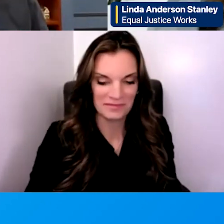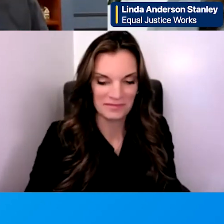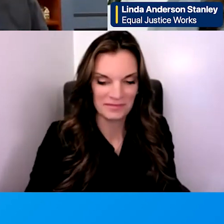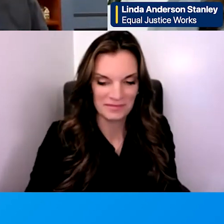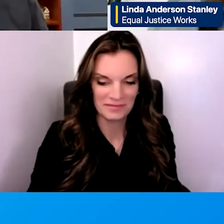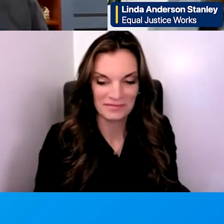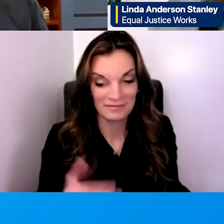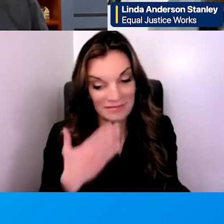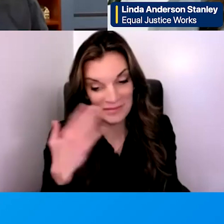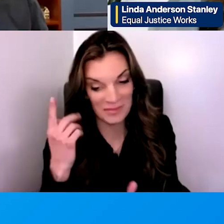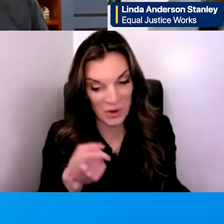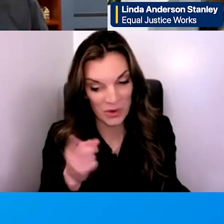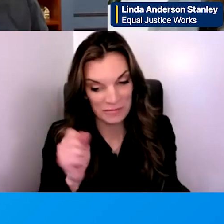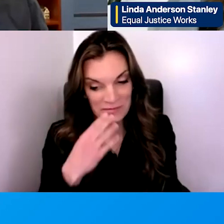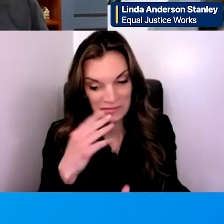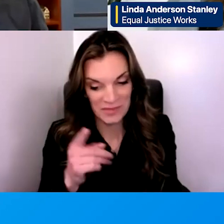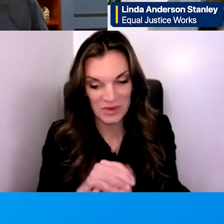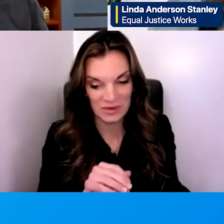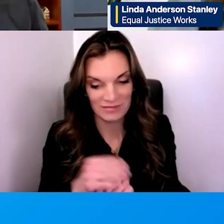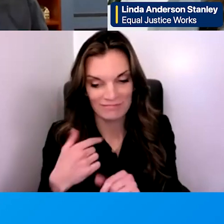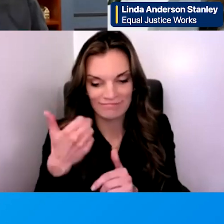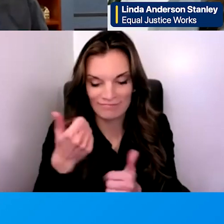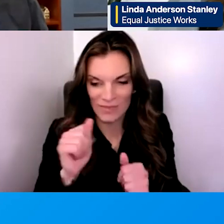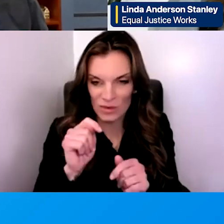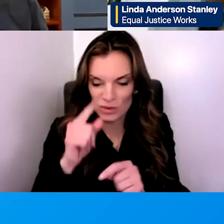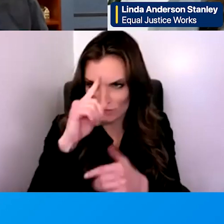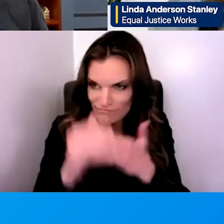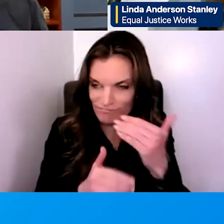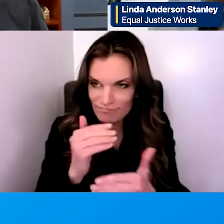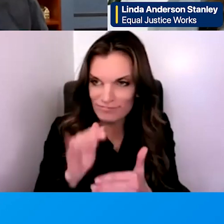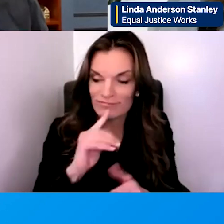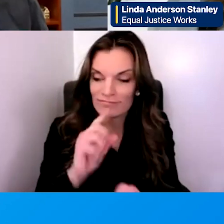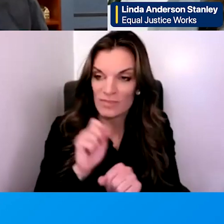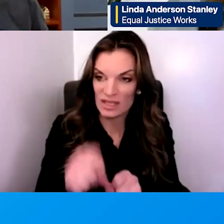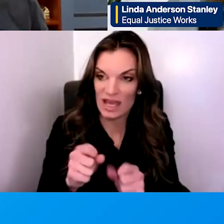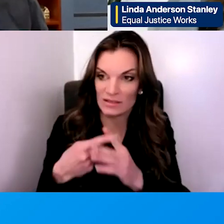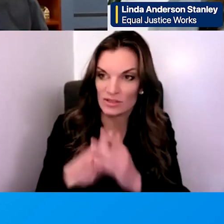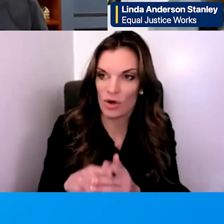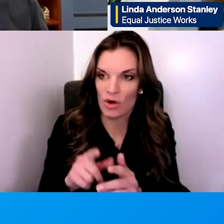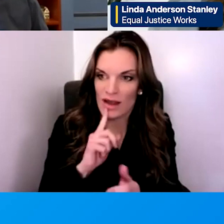Good points. I like that starting the process can actually initiate a change. Or a win.